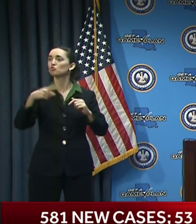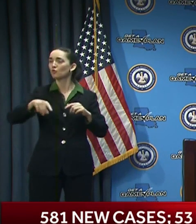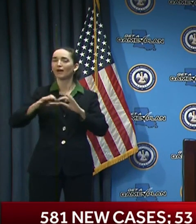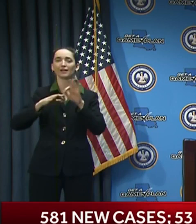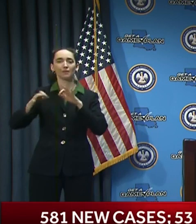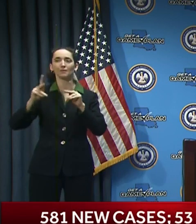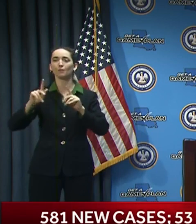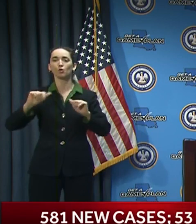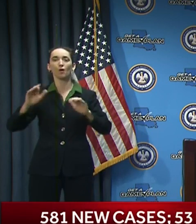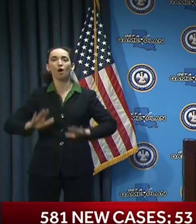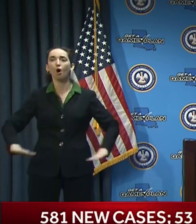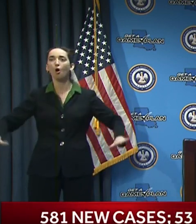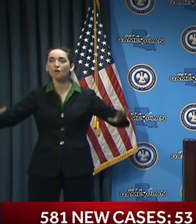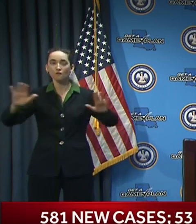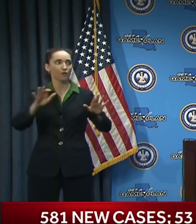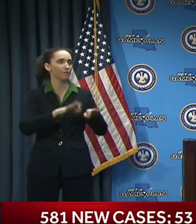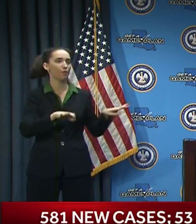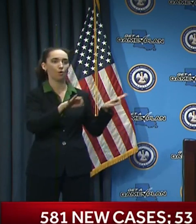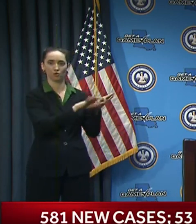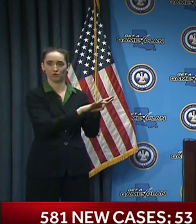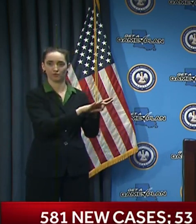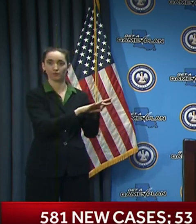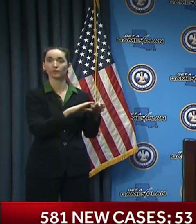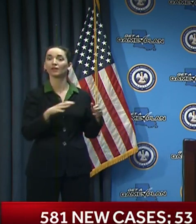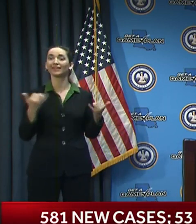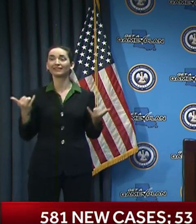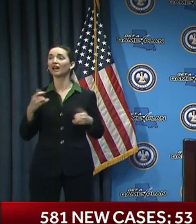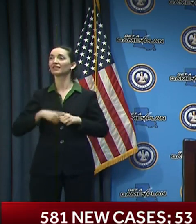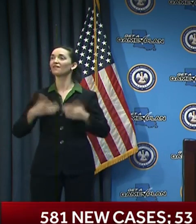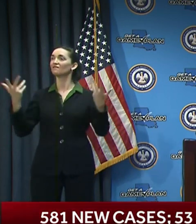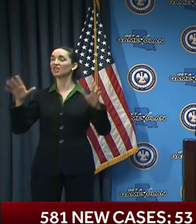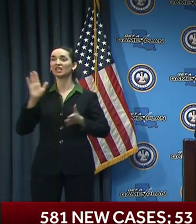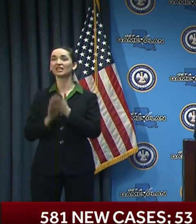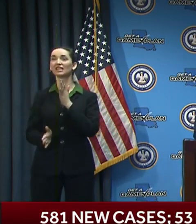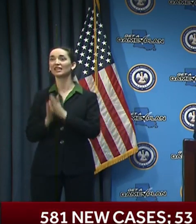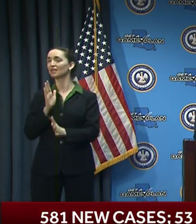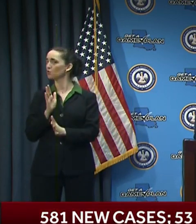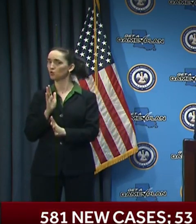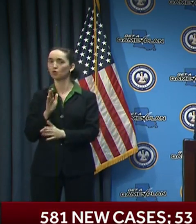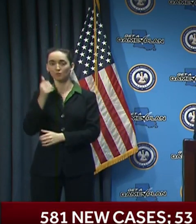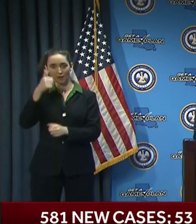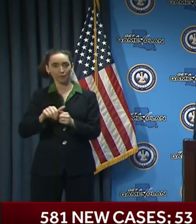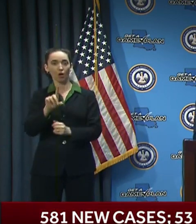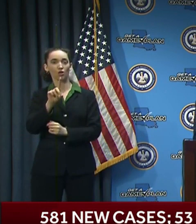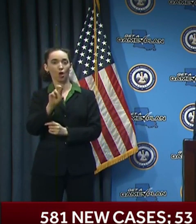JUST HOW CRITICALLY IMPORTANT THIS IS. AND BY THE WAY NOW IS NOT THE TIME TO LET UP AS DR. FOUCH.